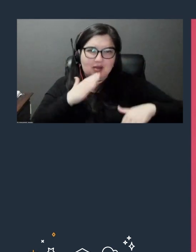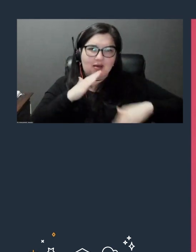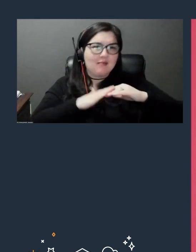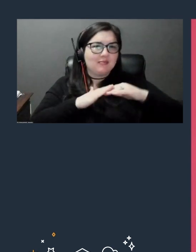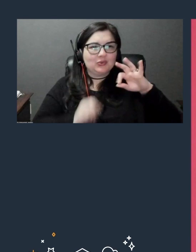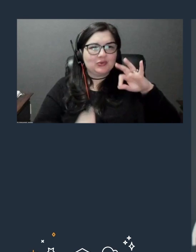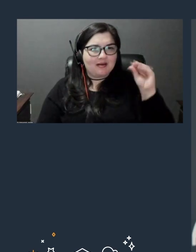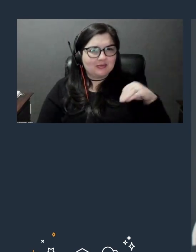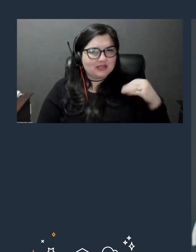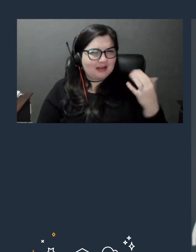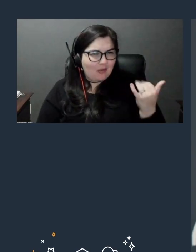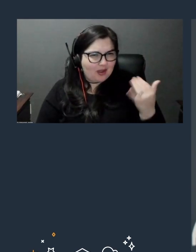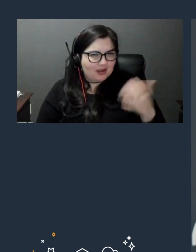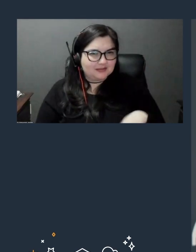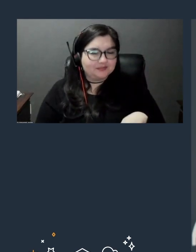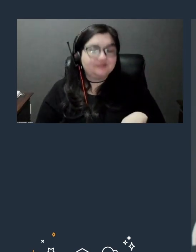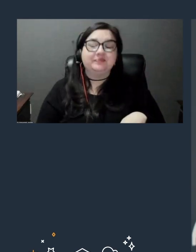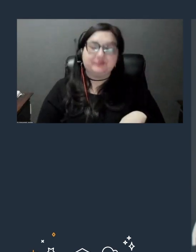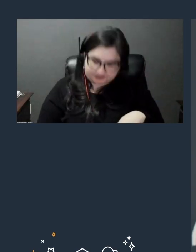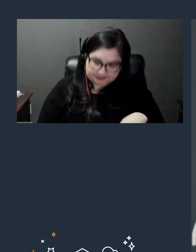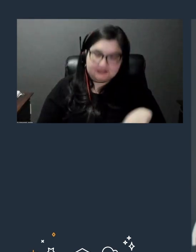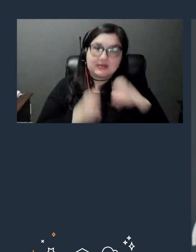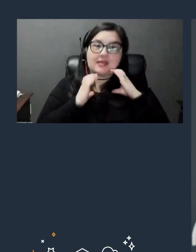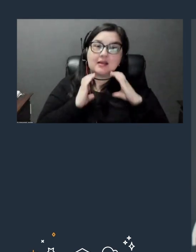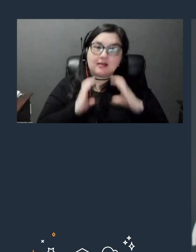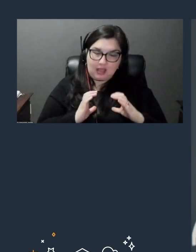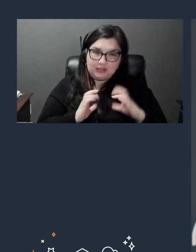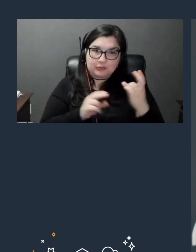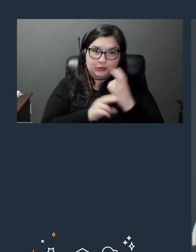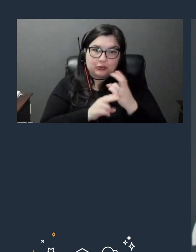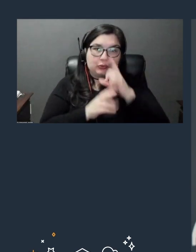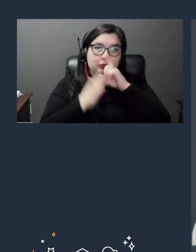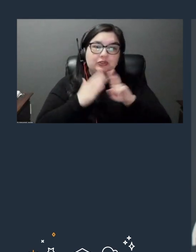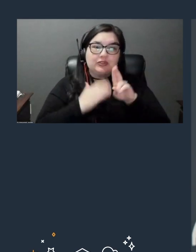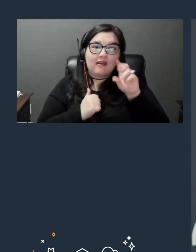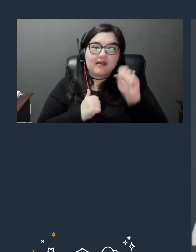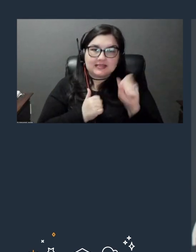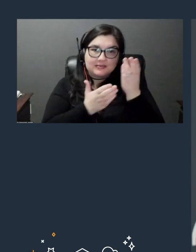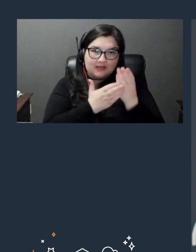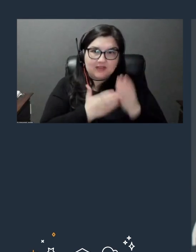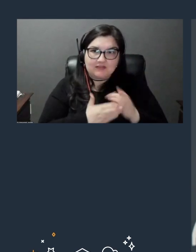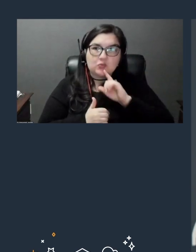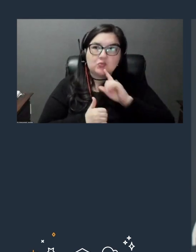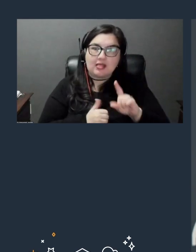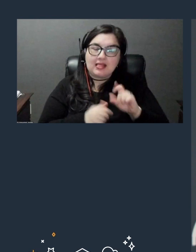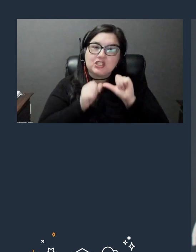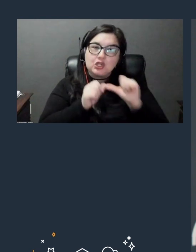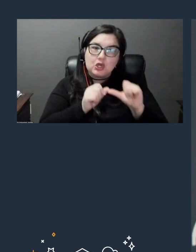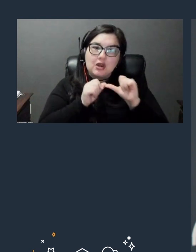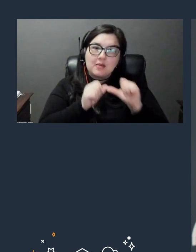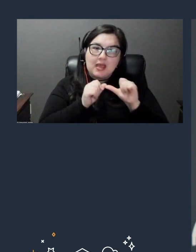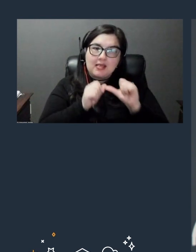So customer use checks and validation as a durability best practice, and these improvements will reduce,